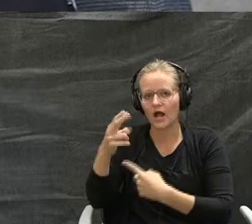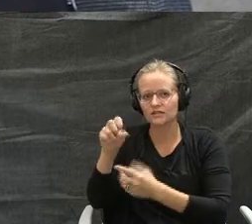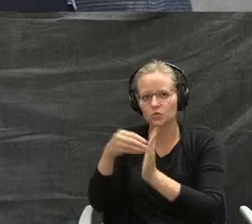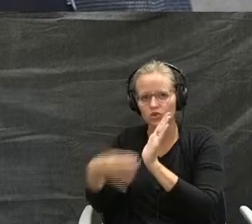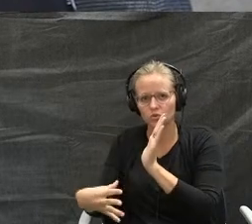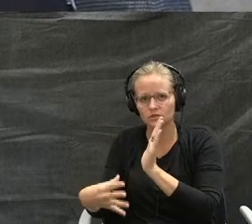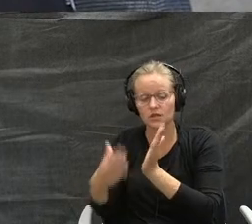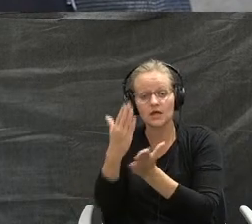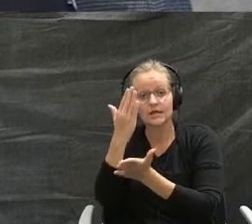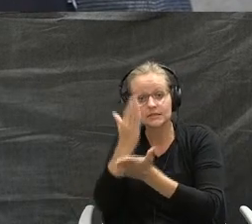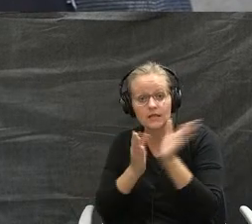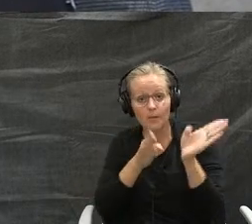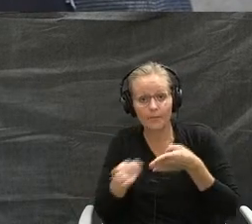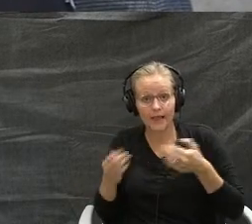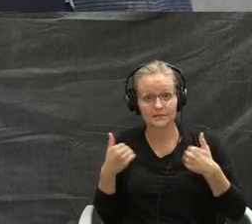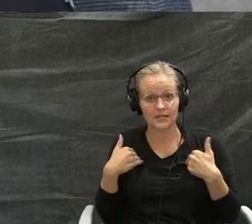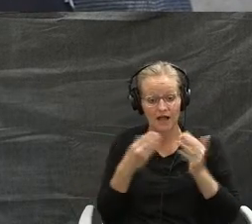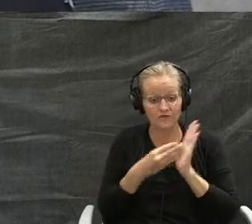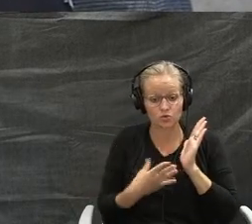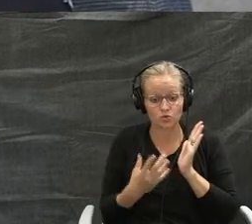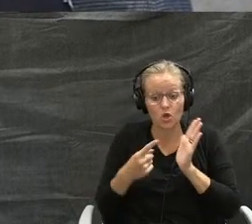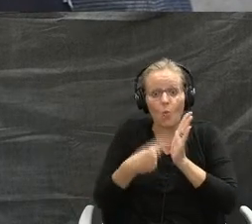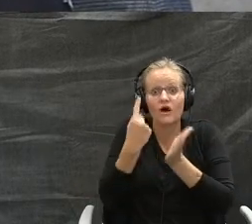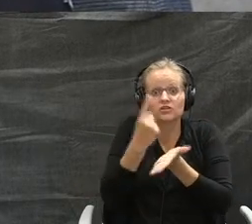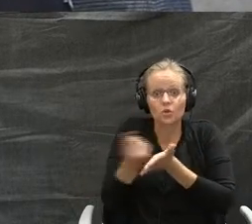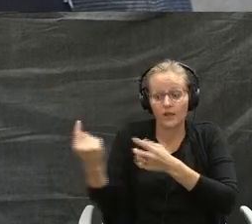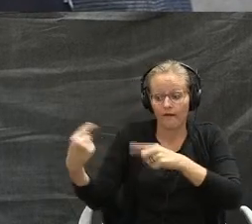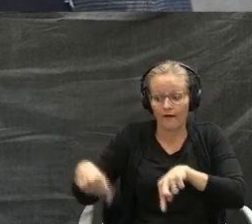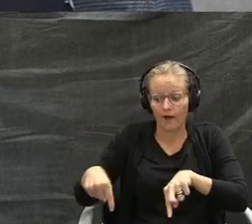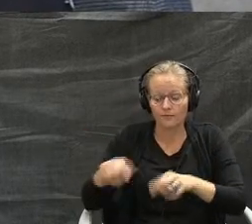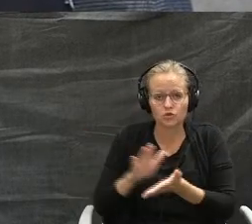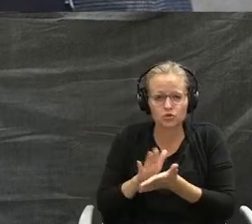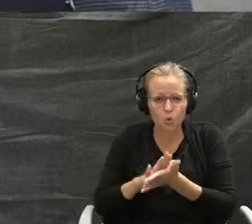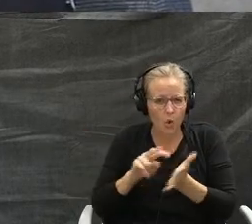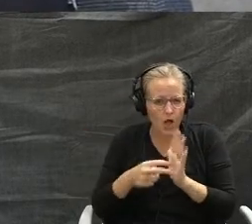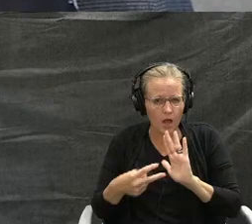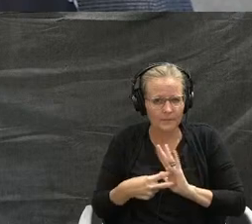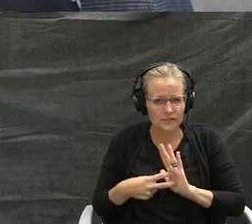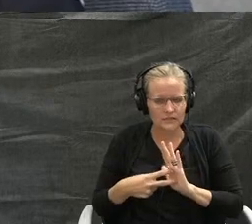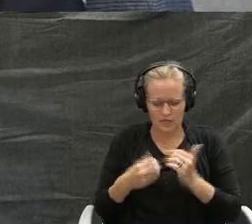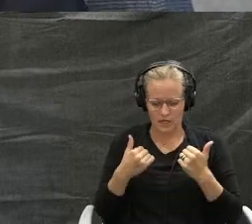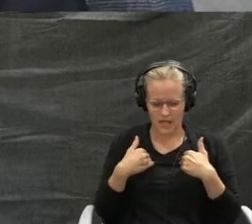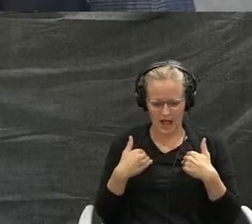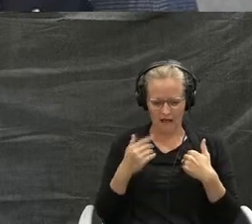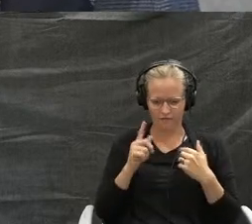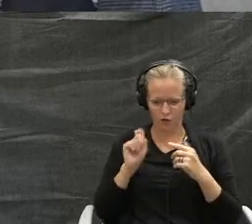school once a week. Are students really supposed to go a week without having their questions answered? How does that promote